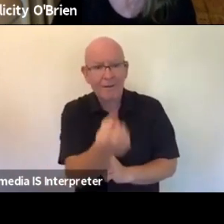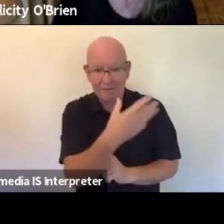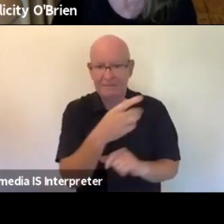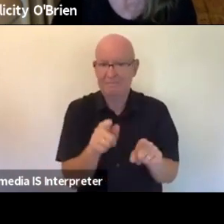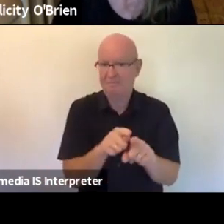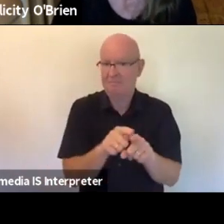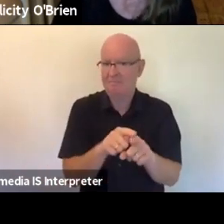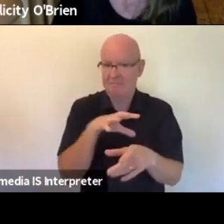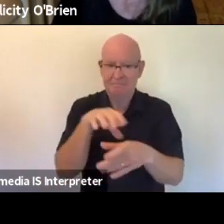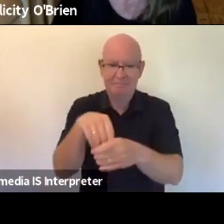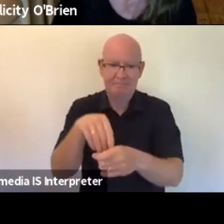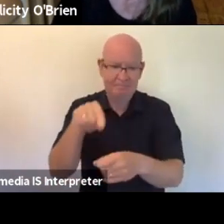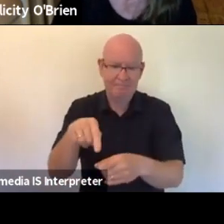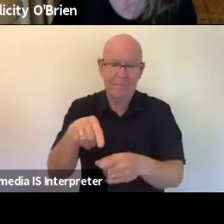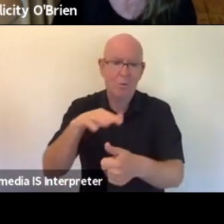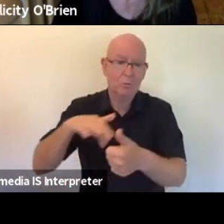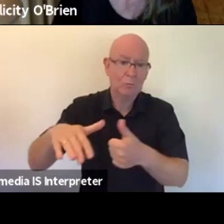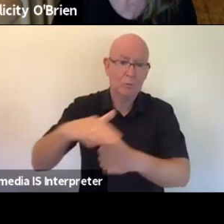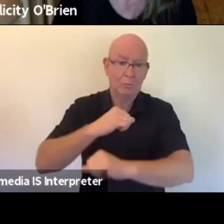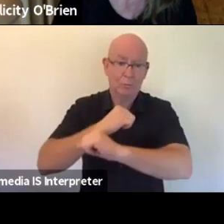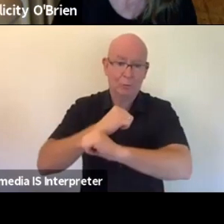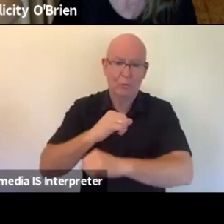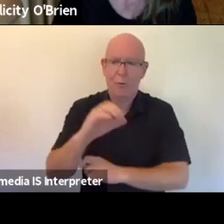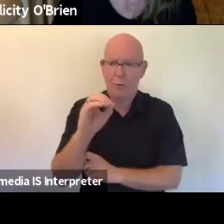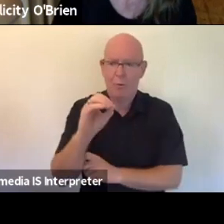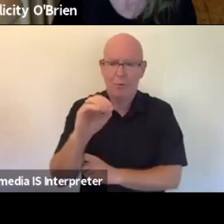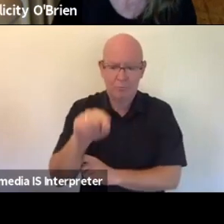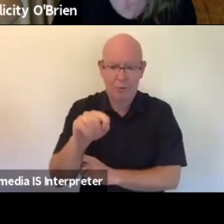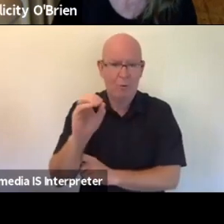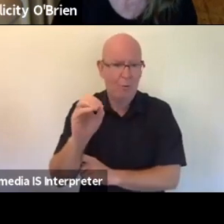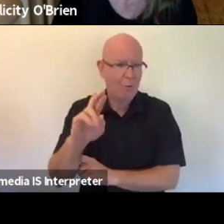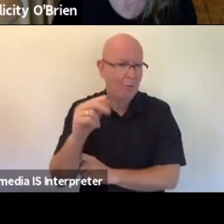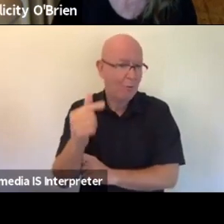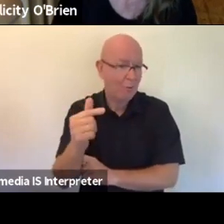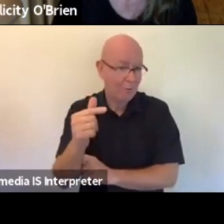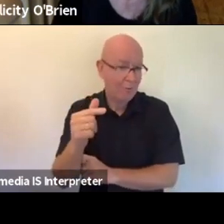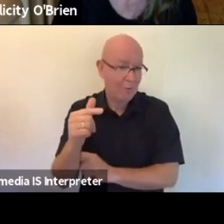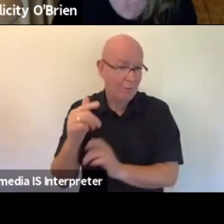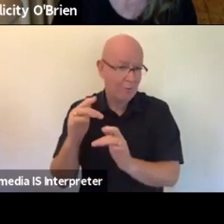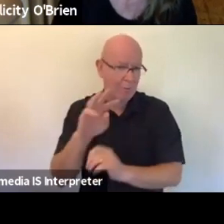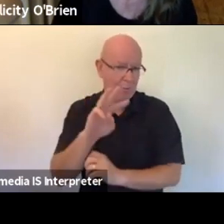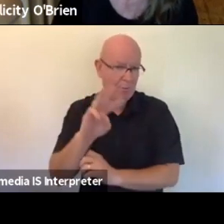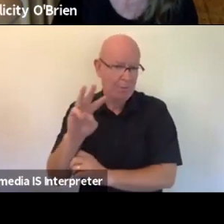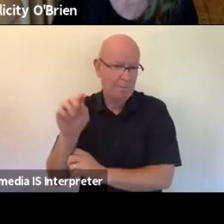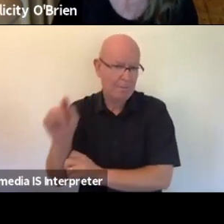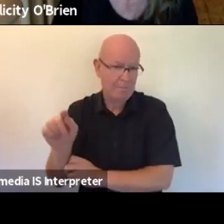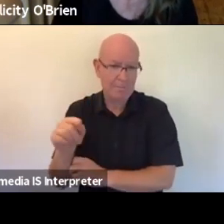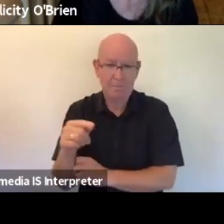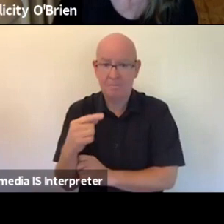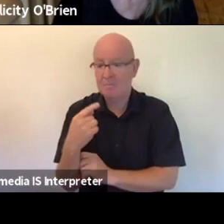On behalf of the German Federal Ministry for Economic and Corporation Development and the Australian Department of Foreign Affairs and Trade.